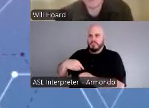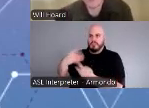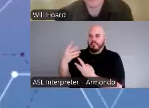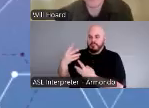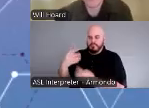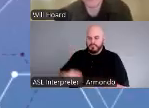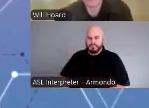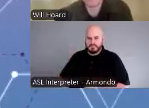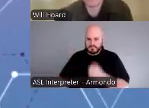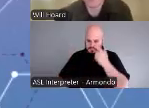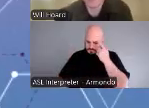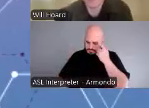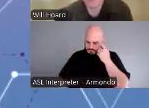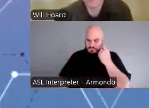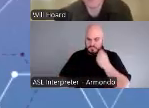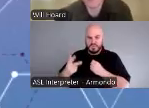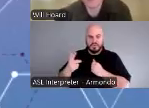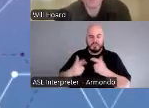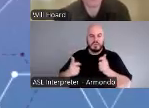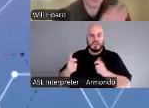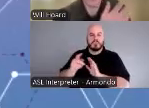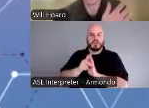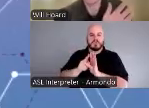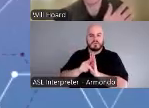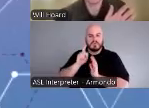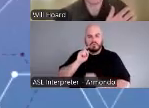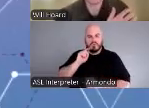So the three main principles of the-- the Belmont principles are